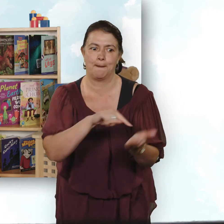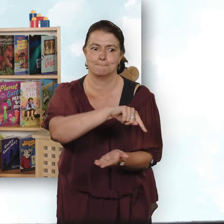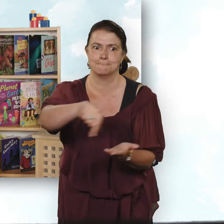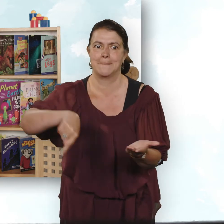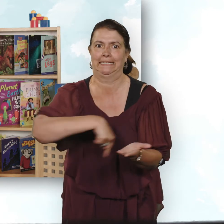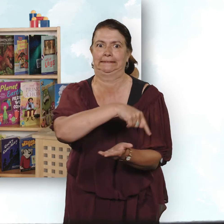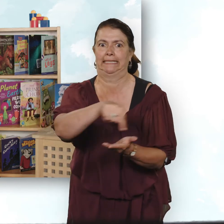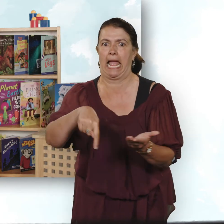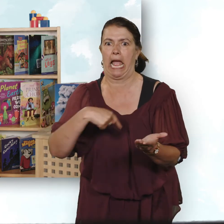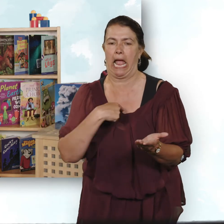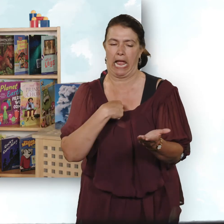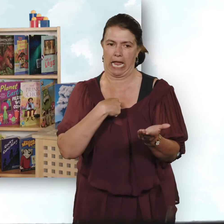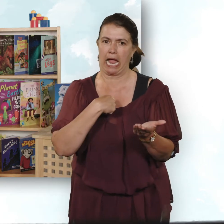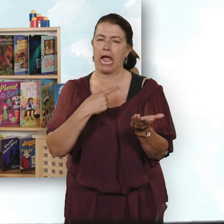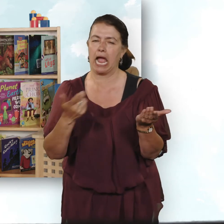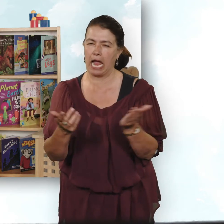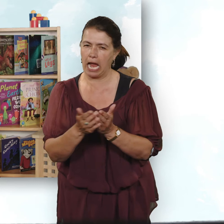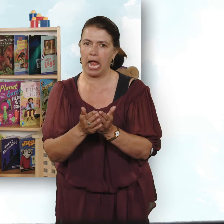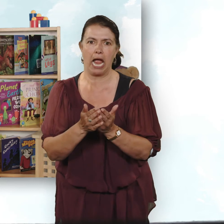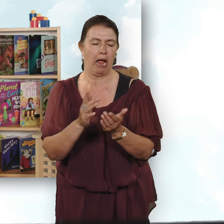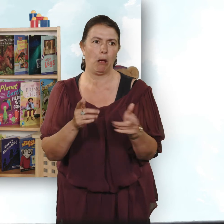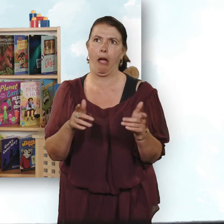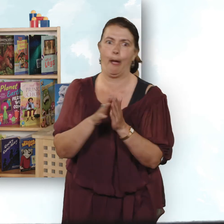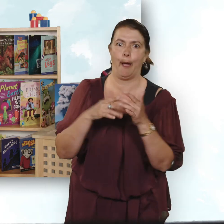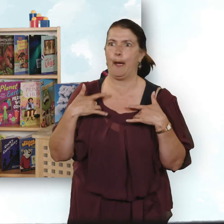pizza!” “Yum!” said Billy and Millie hungrily.